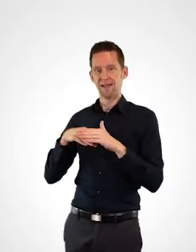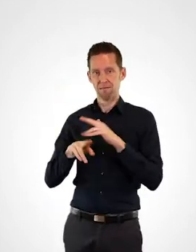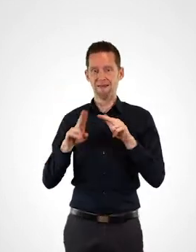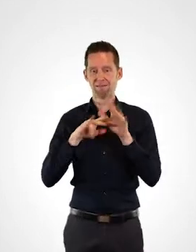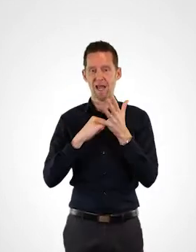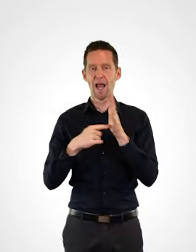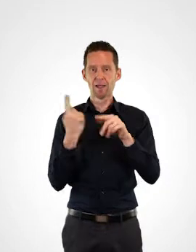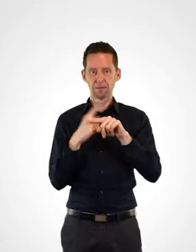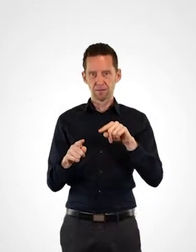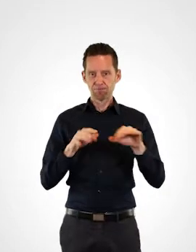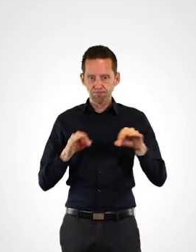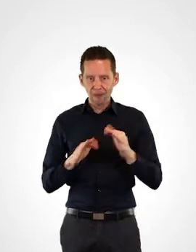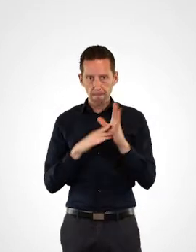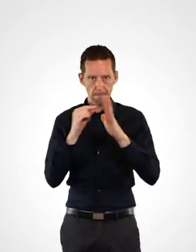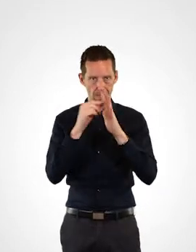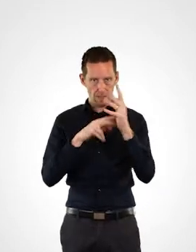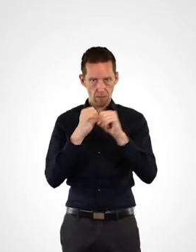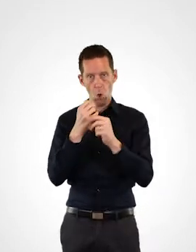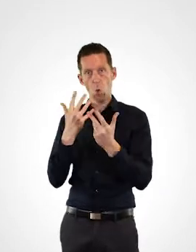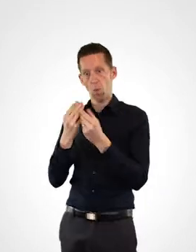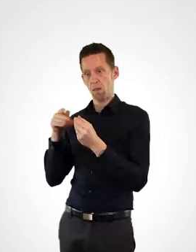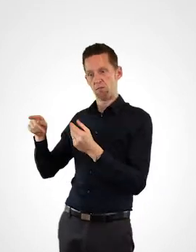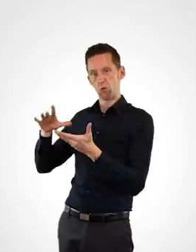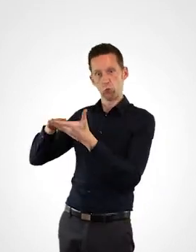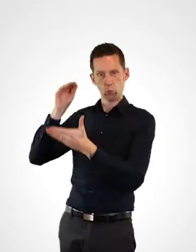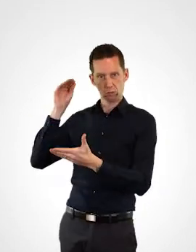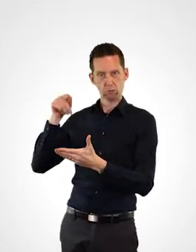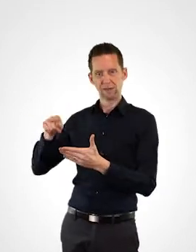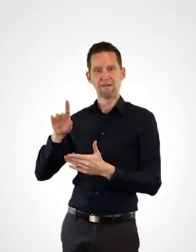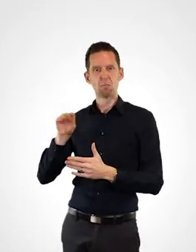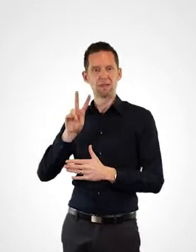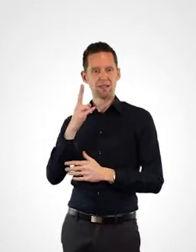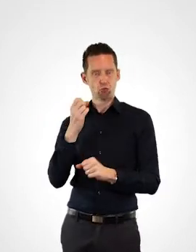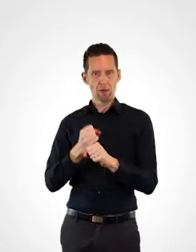in this fast-mapping activity with a student, with a second grader,